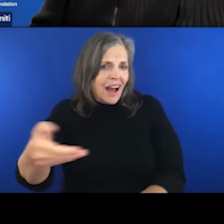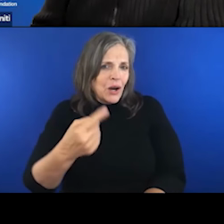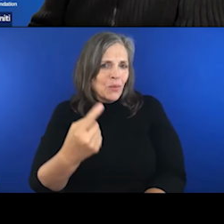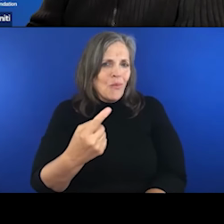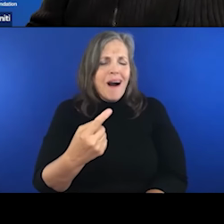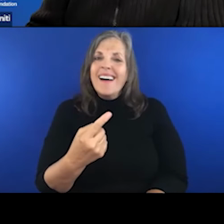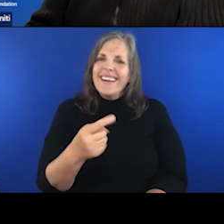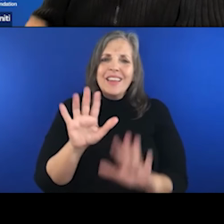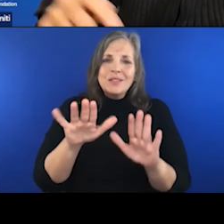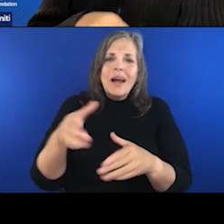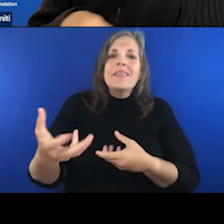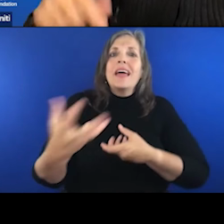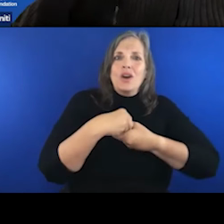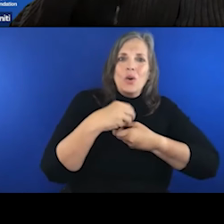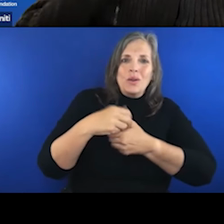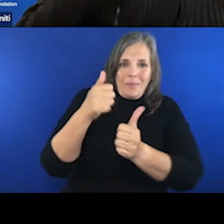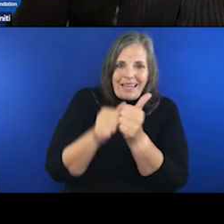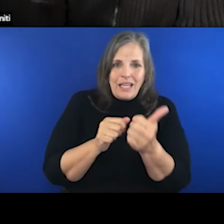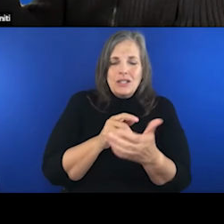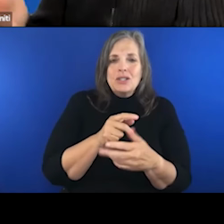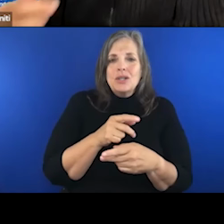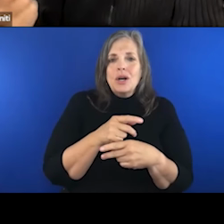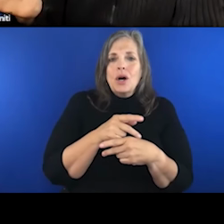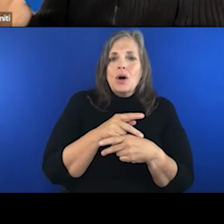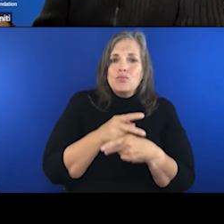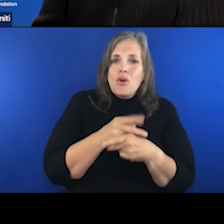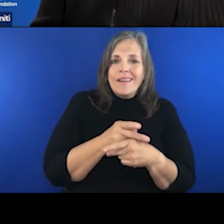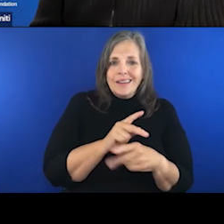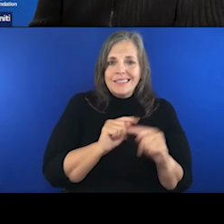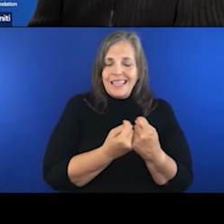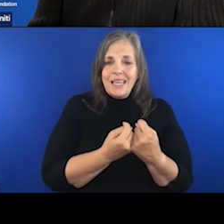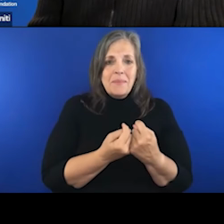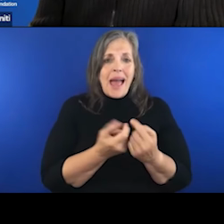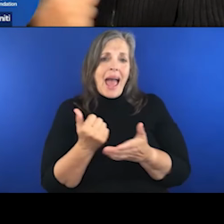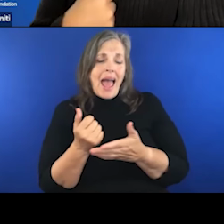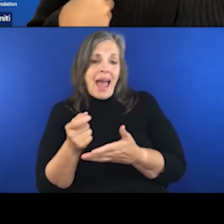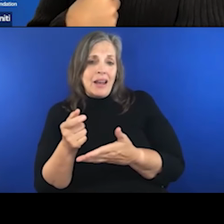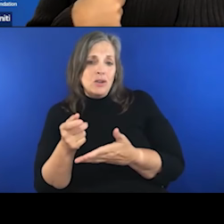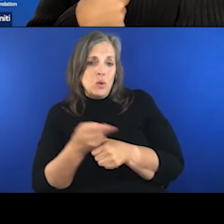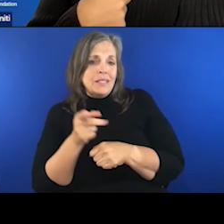project team and then help them just knock out problems you know 15 years ago uxers were that